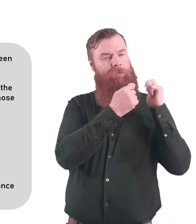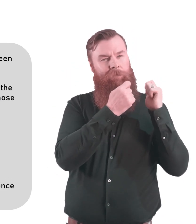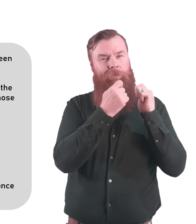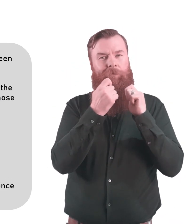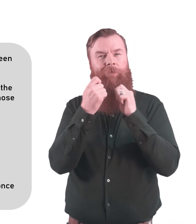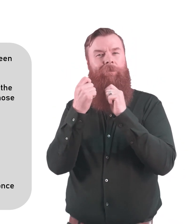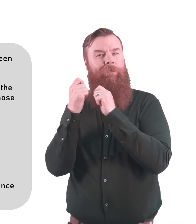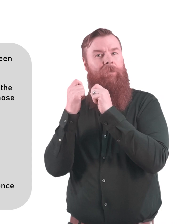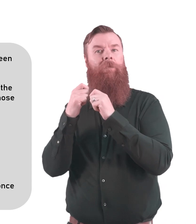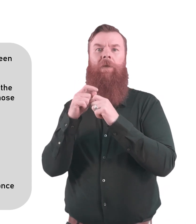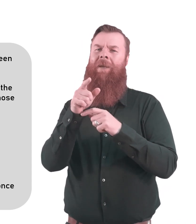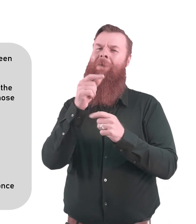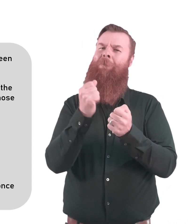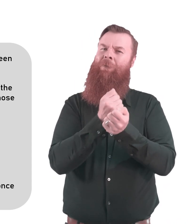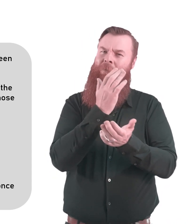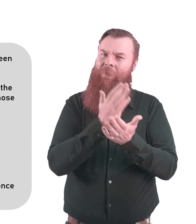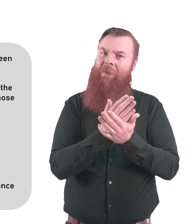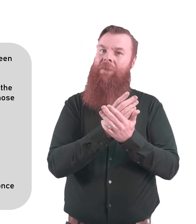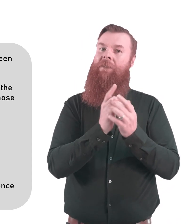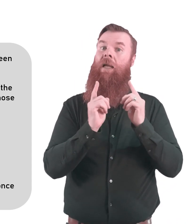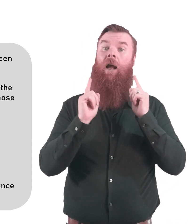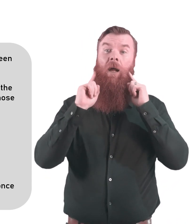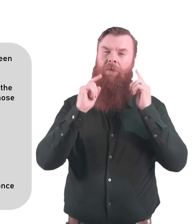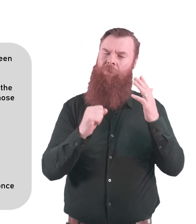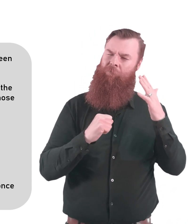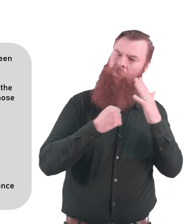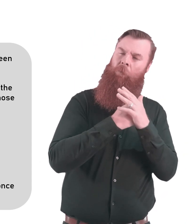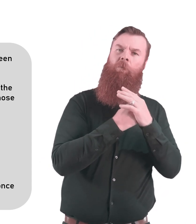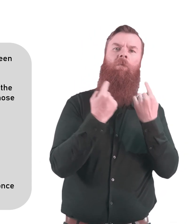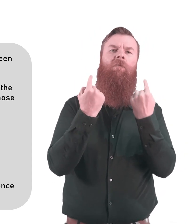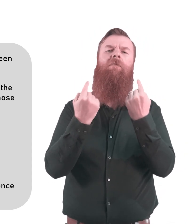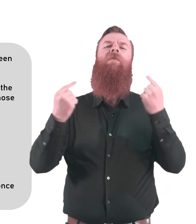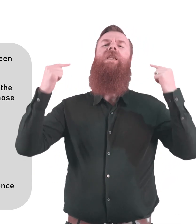Loop the floss around the back teeth and clean those areas too.